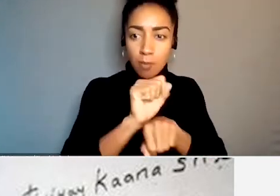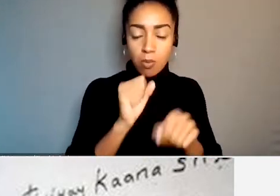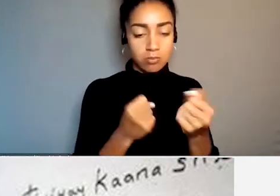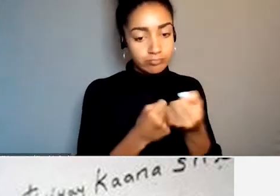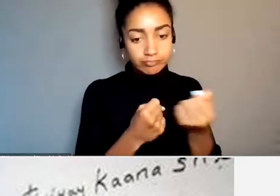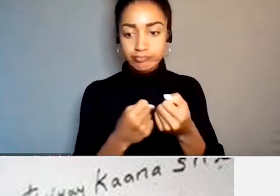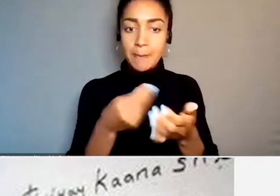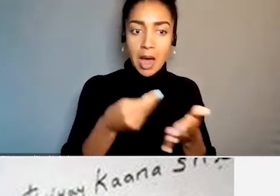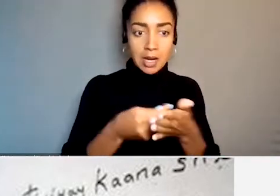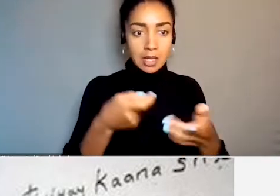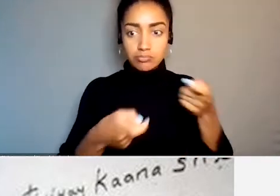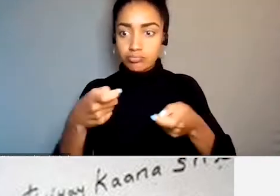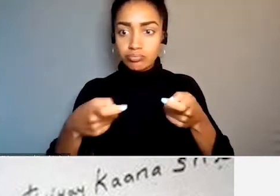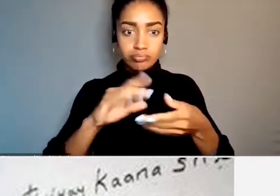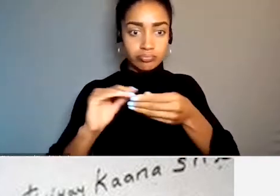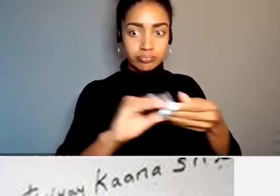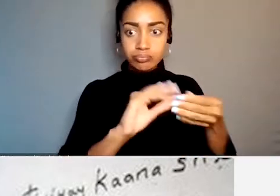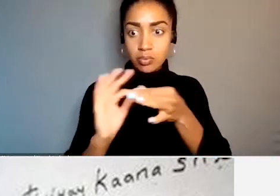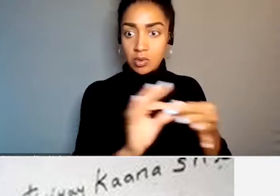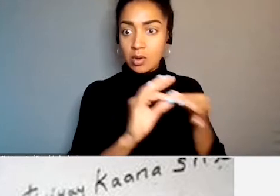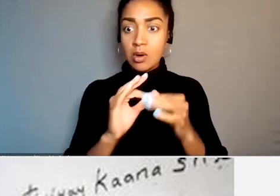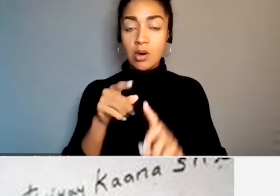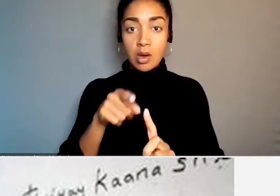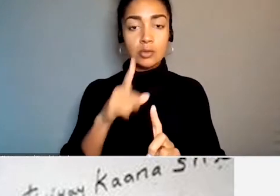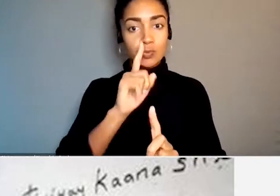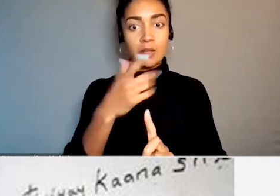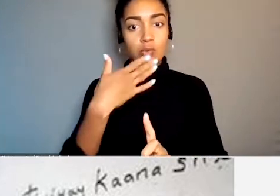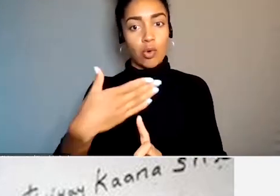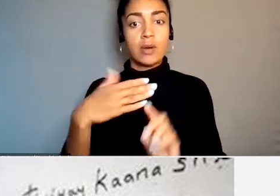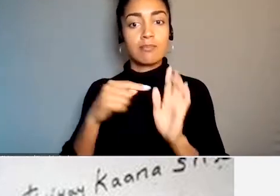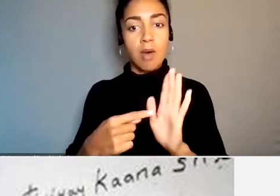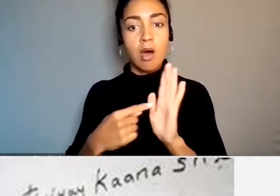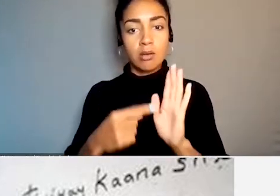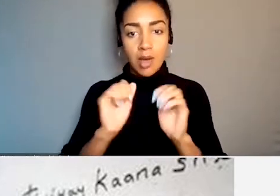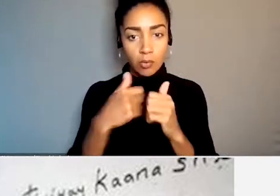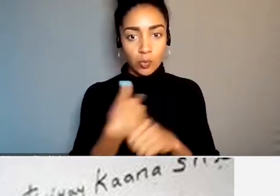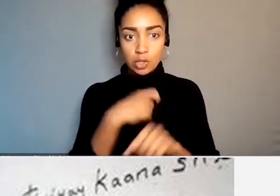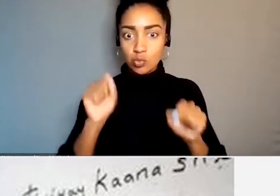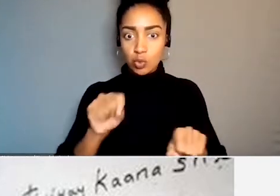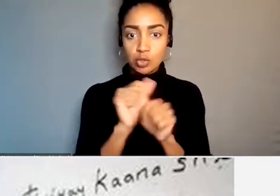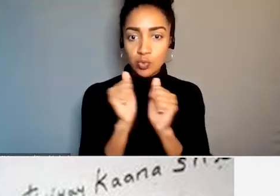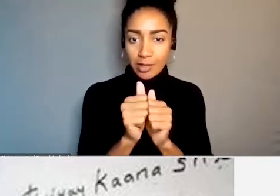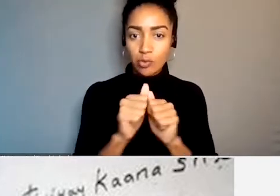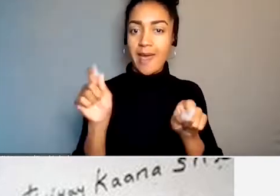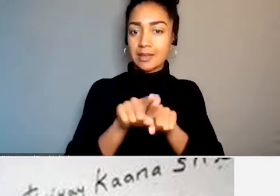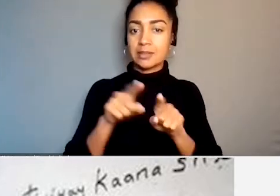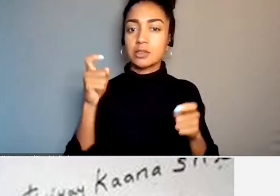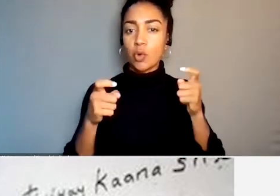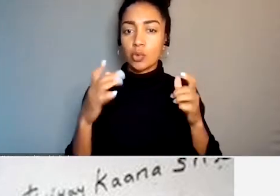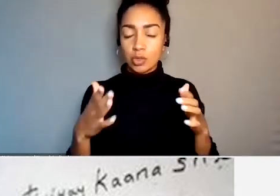It's just really a good model of how we should all be working as donors together. So, a big thanks to each and every panel member.